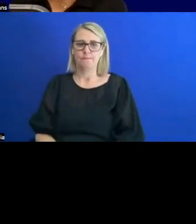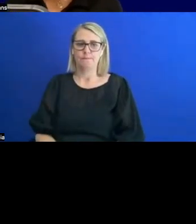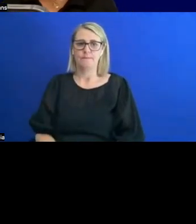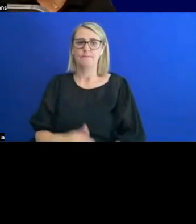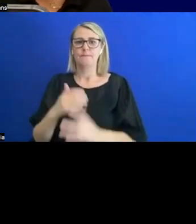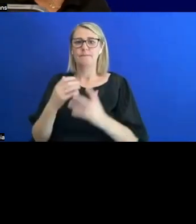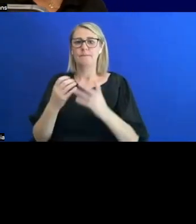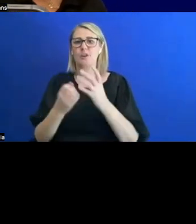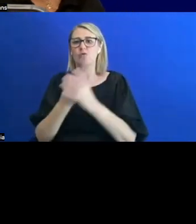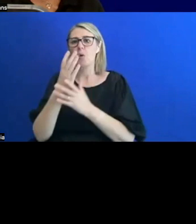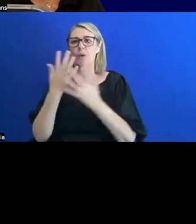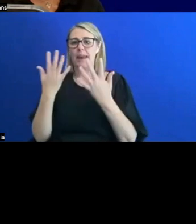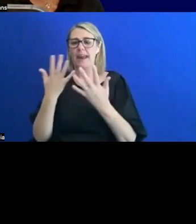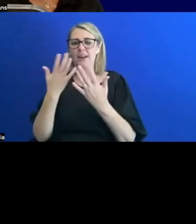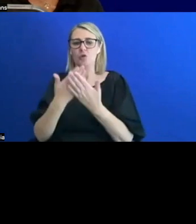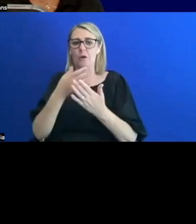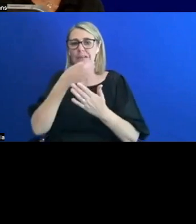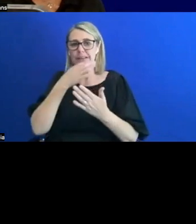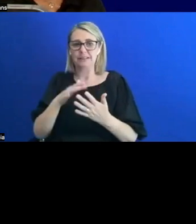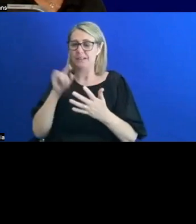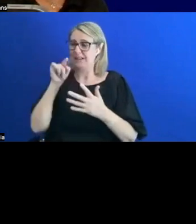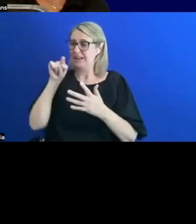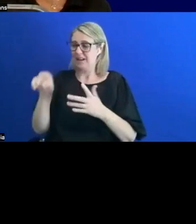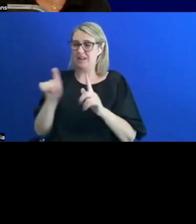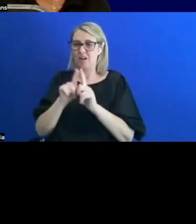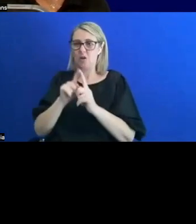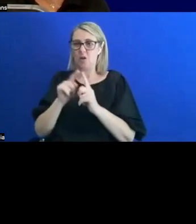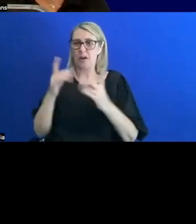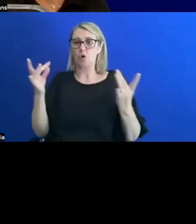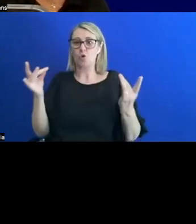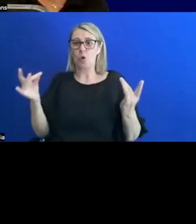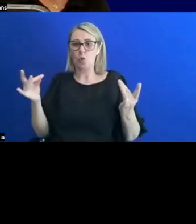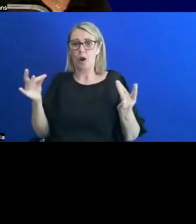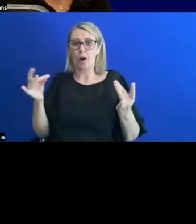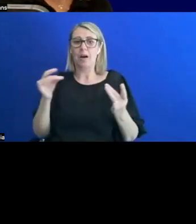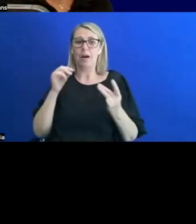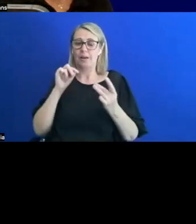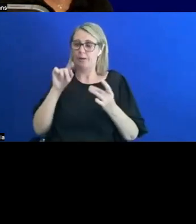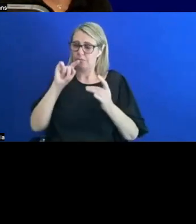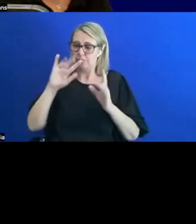yoga’s focus on listening to the body, providing good vestibular and proprioceptive input,